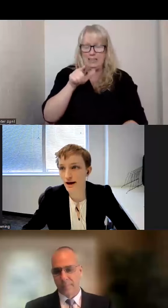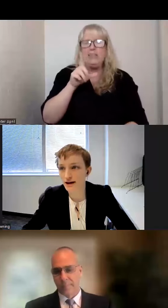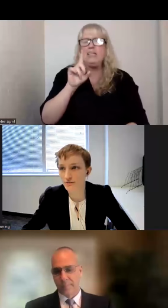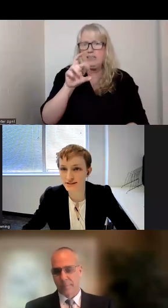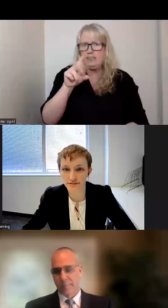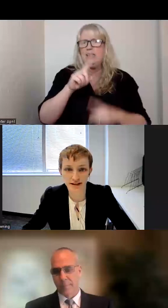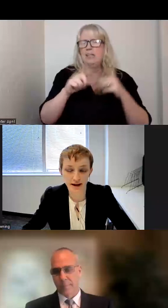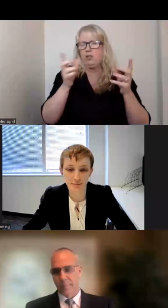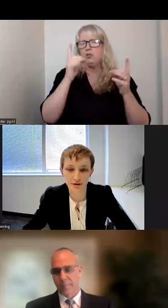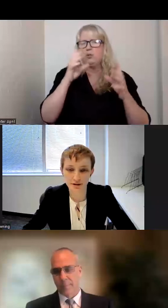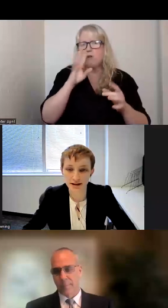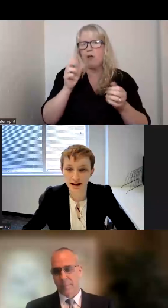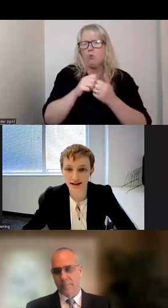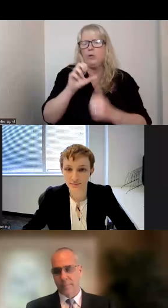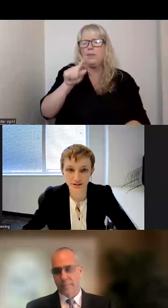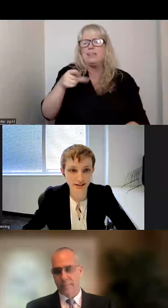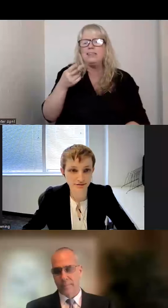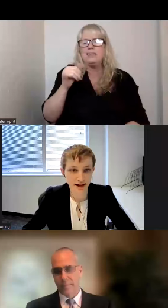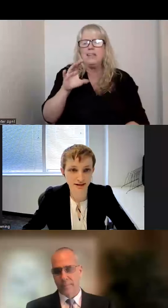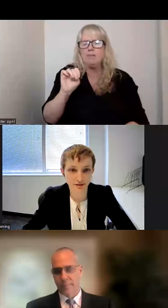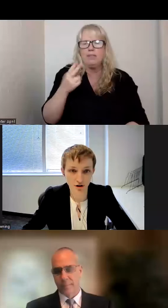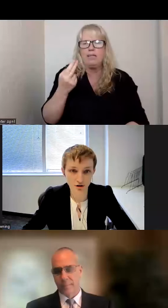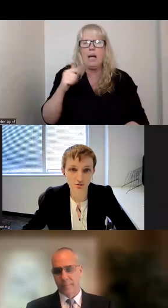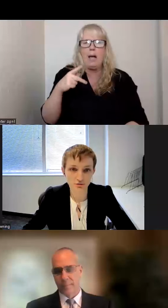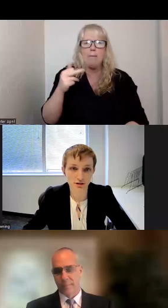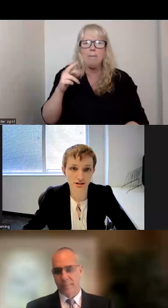AWHILE BACK WITH STEPHANIE HEPBURN AND I BELIEVE THAT ARTICLE IS ONE